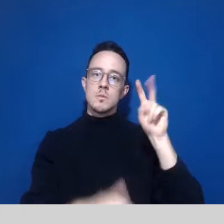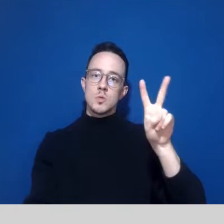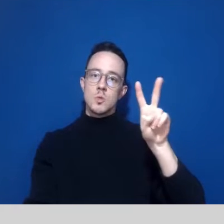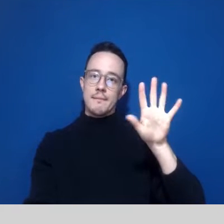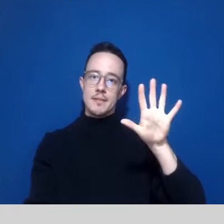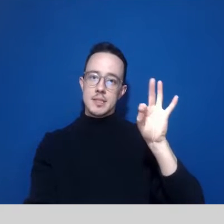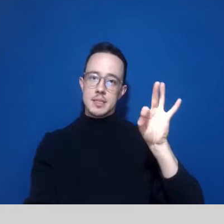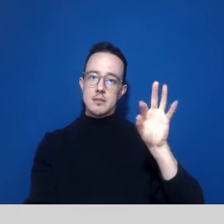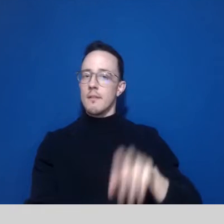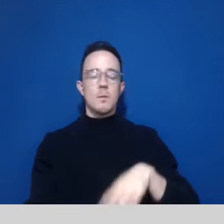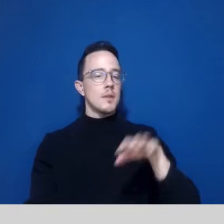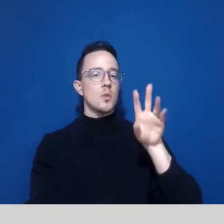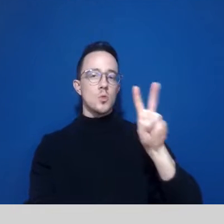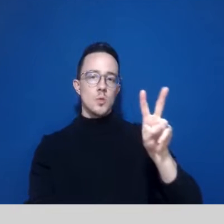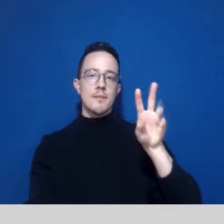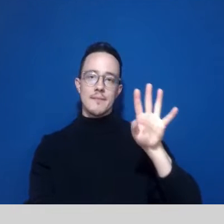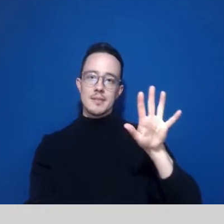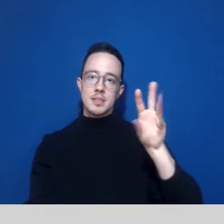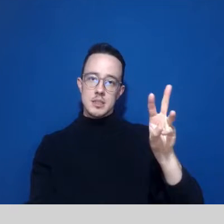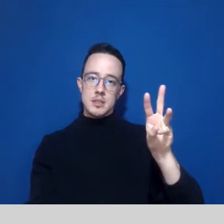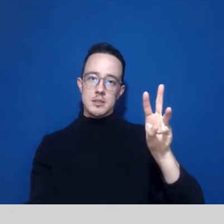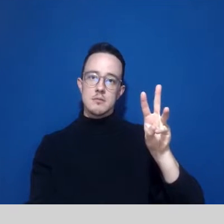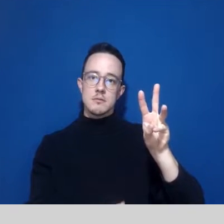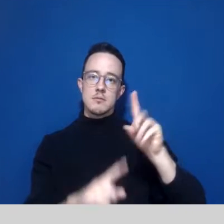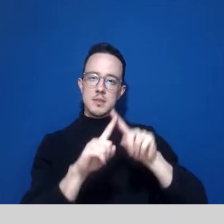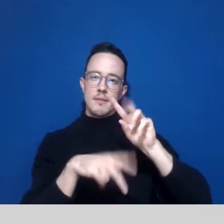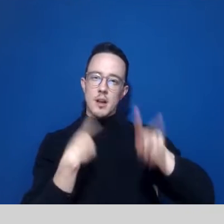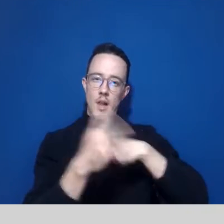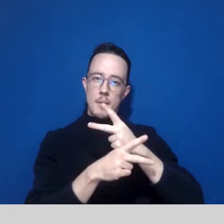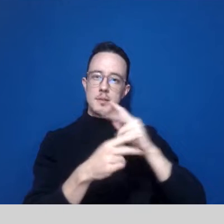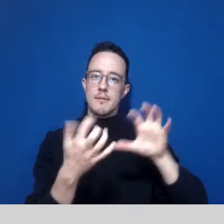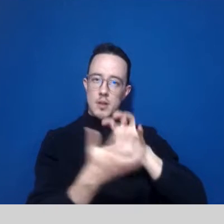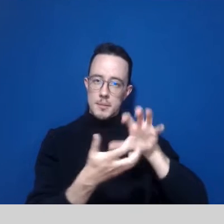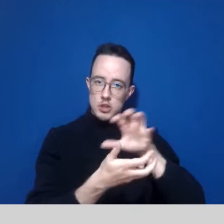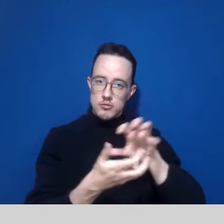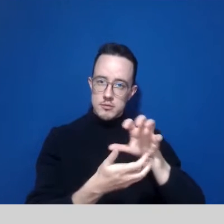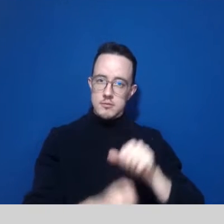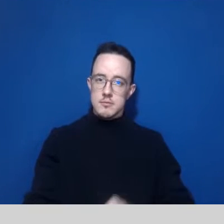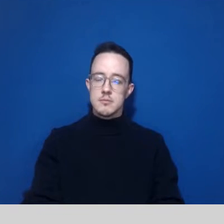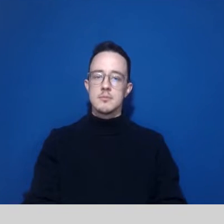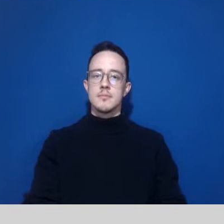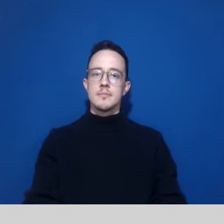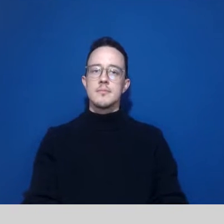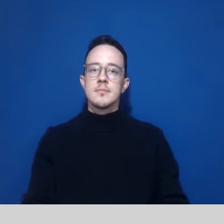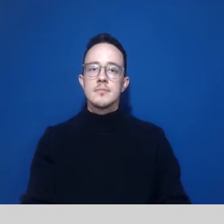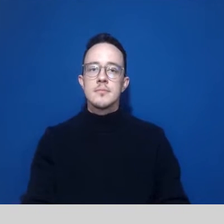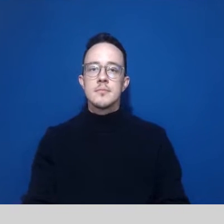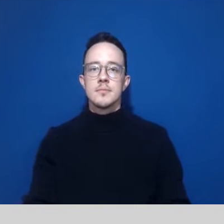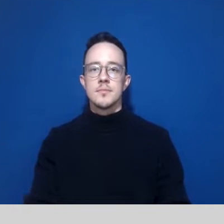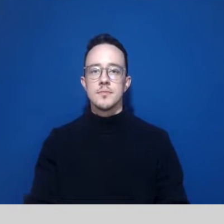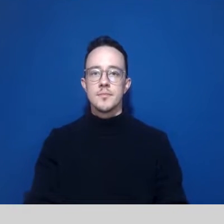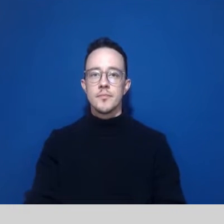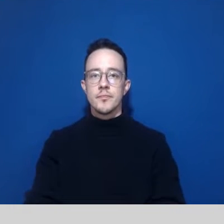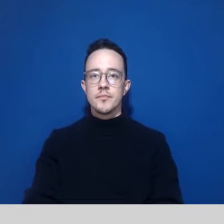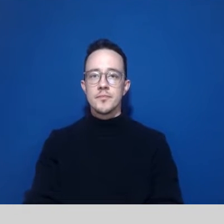and they offer only up to 256 combinations. So, how are we going to combine,